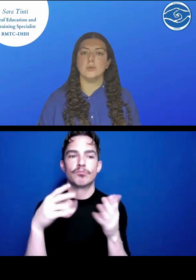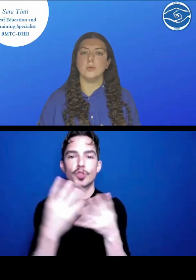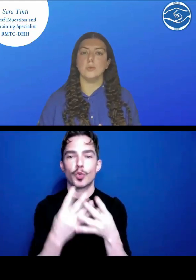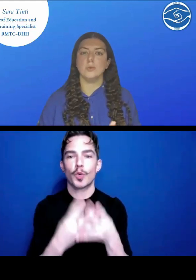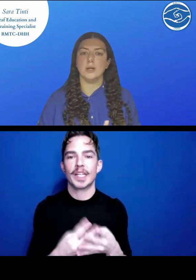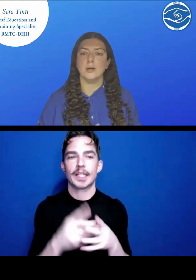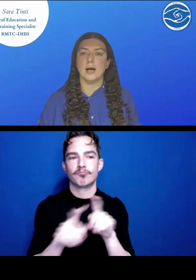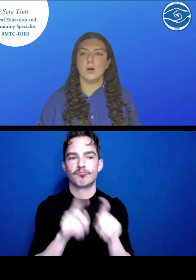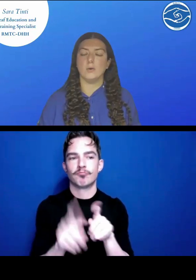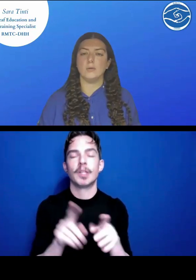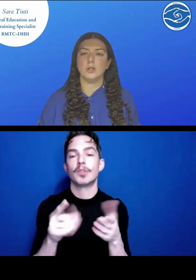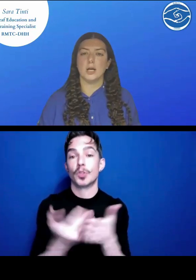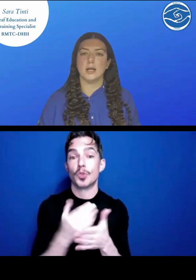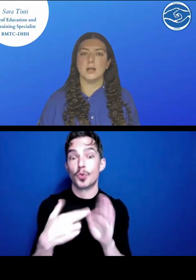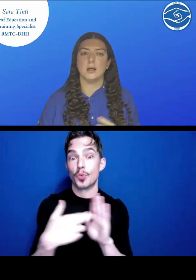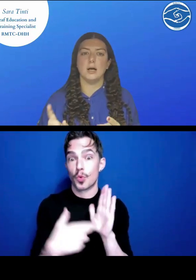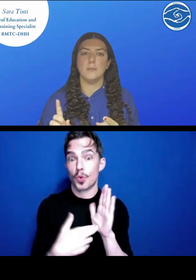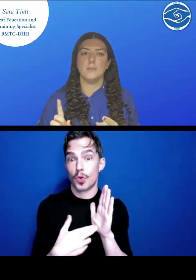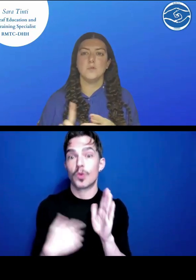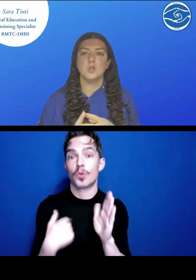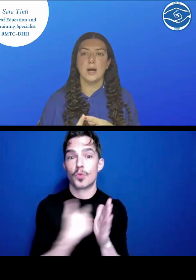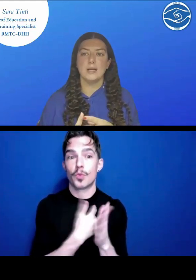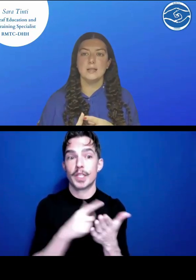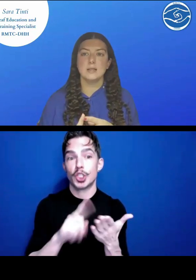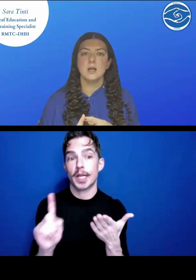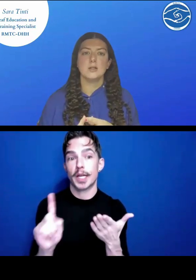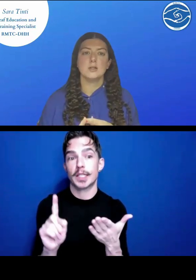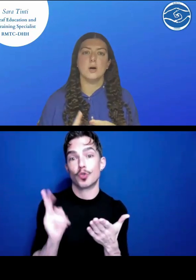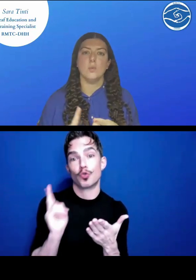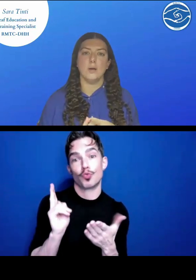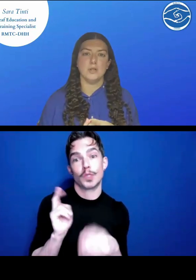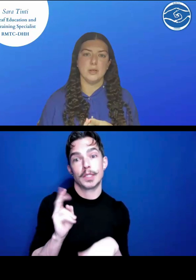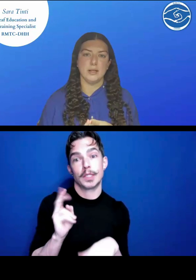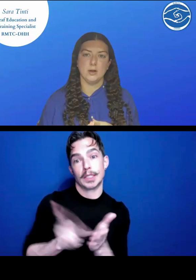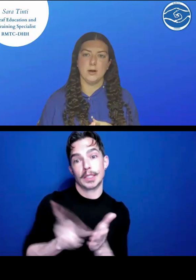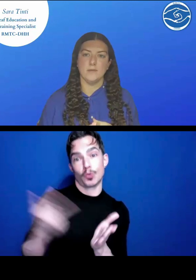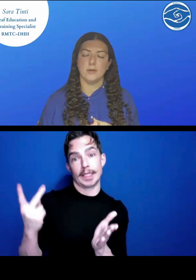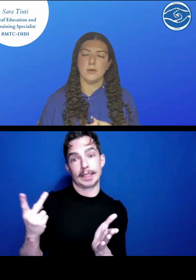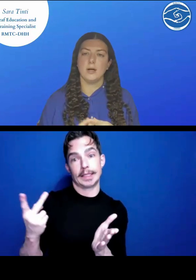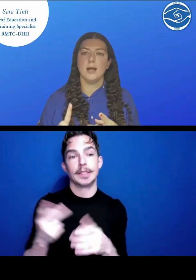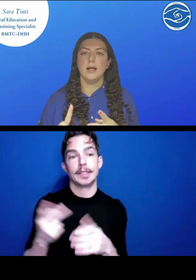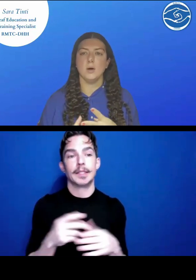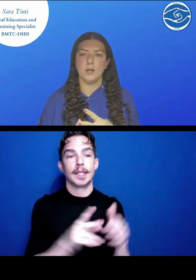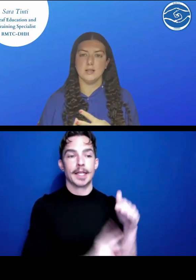the new rule we are now checking twice. So one between kindergarten and fifth grade and